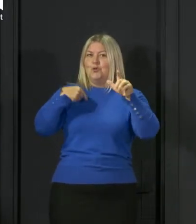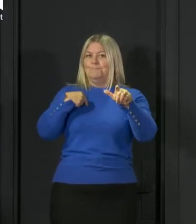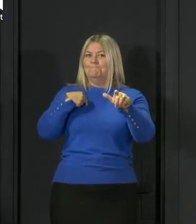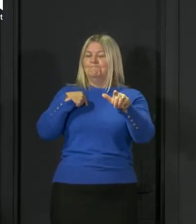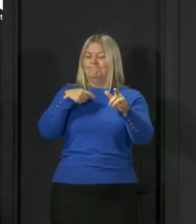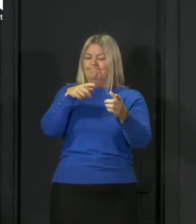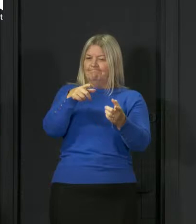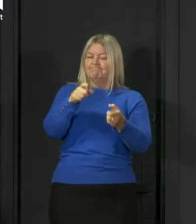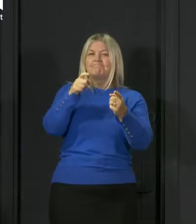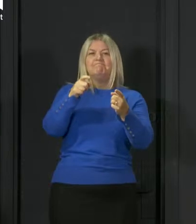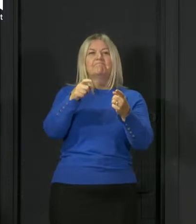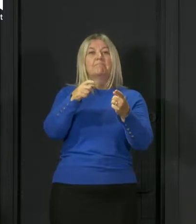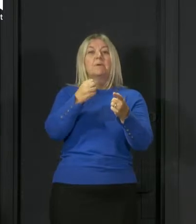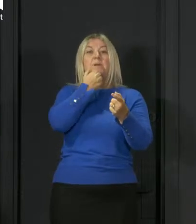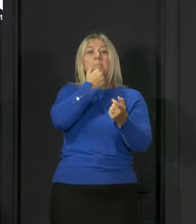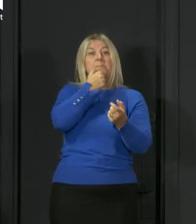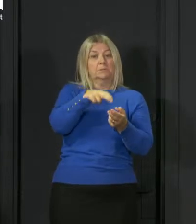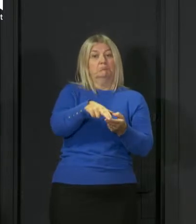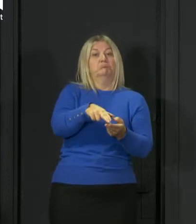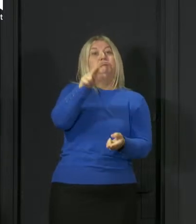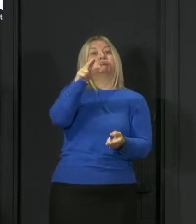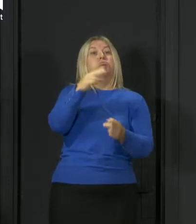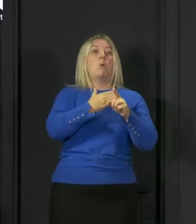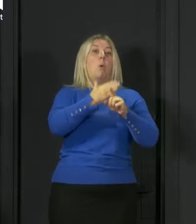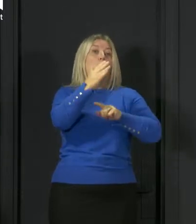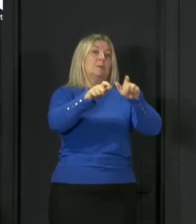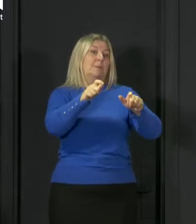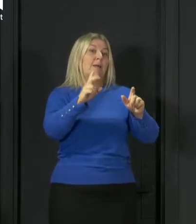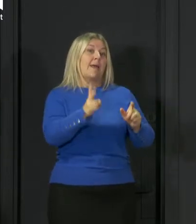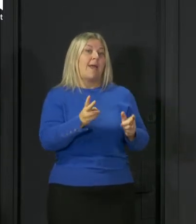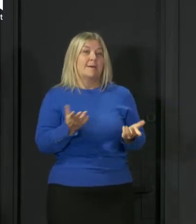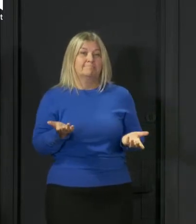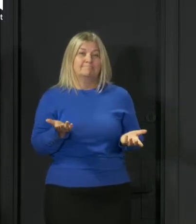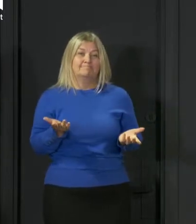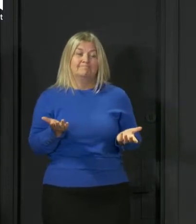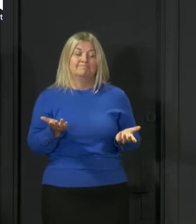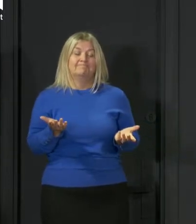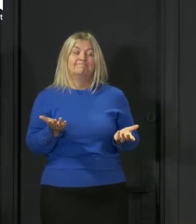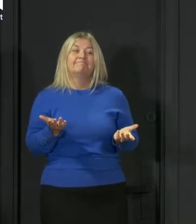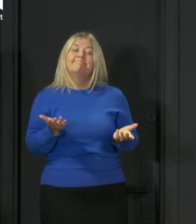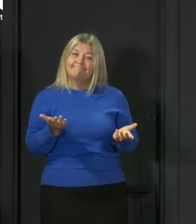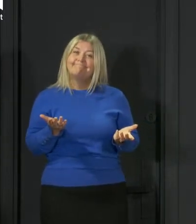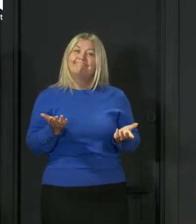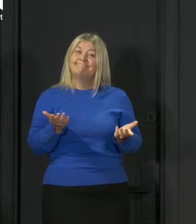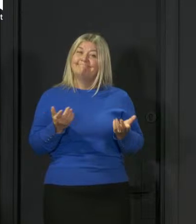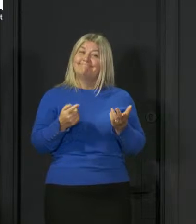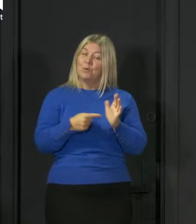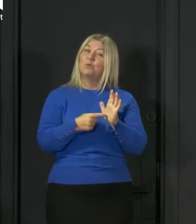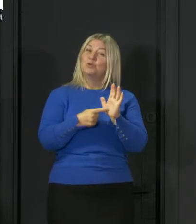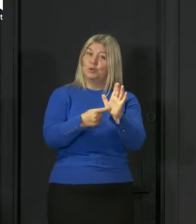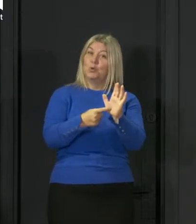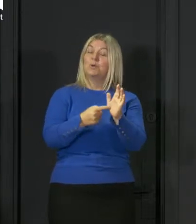now in transmission among older age group. And it underlines the fact that this resurgence of COVID